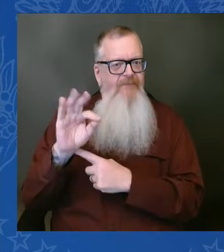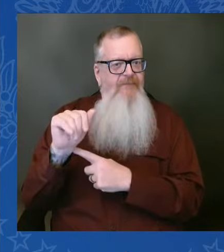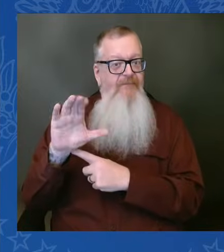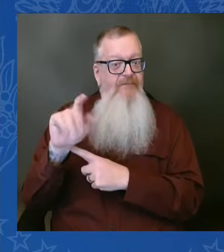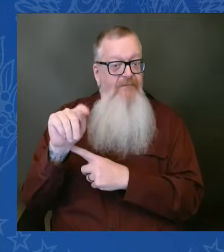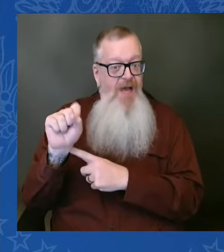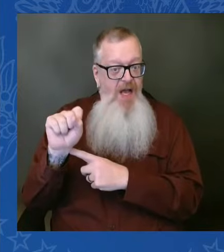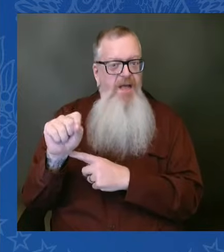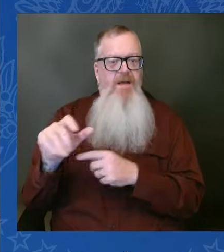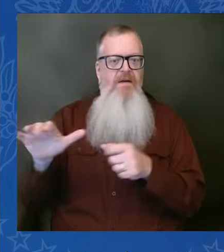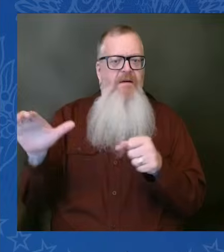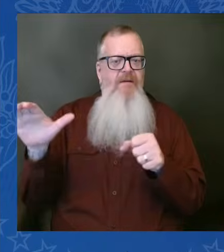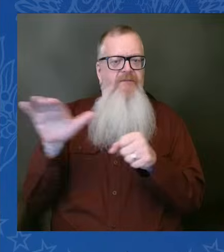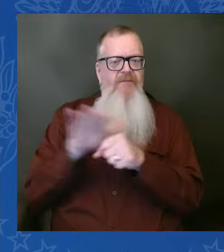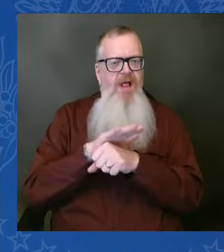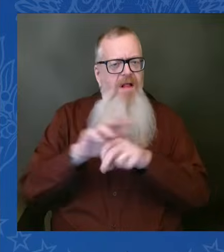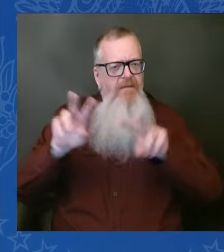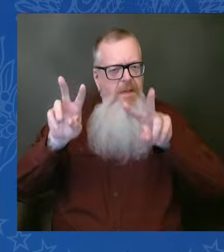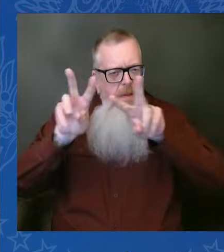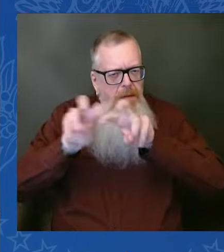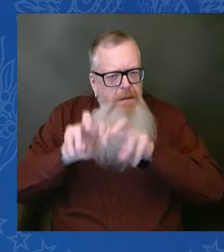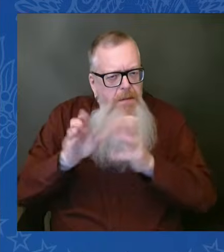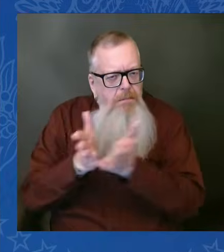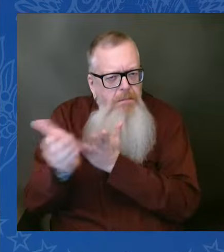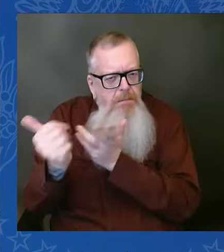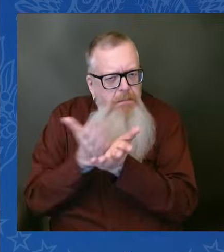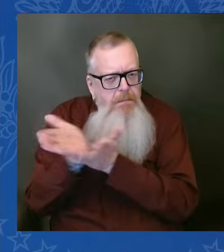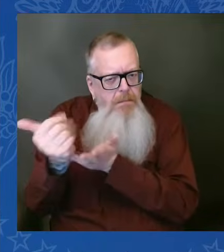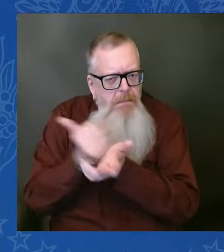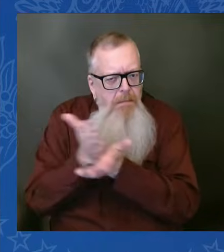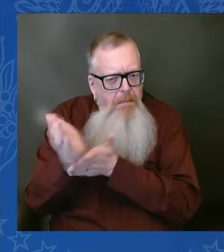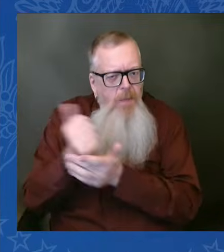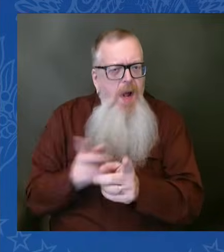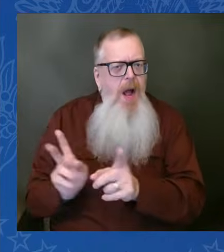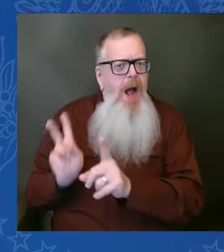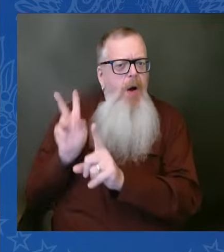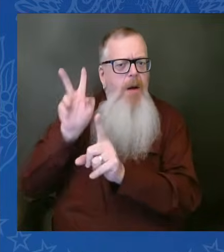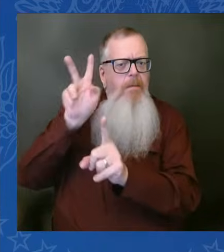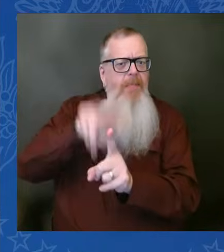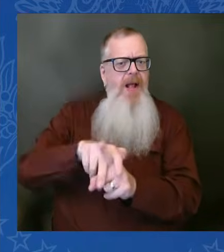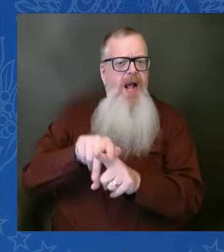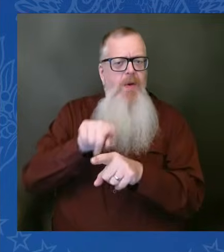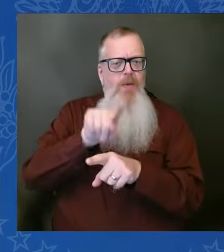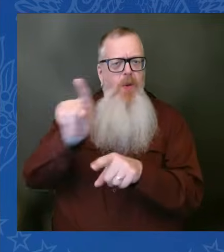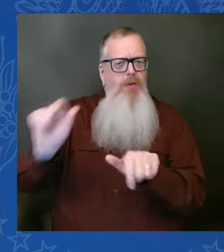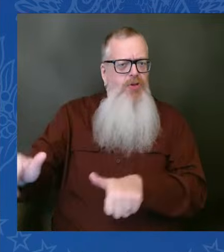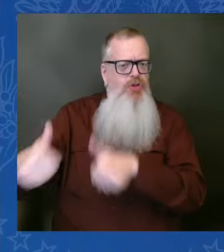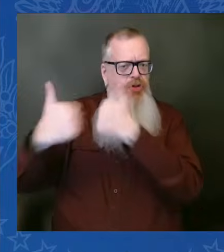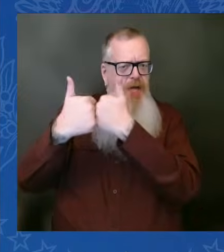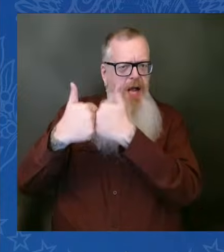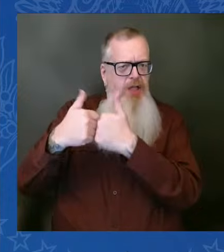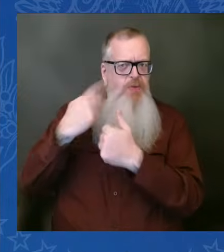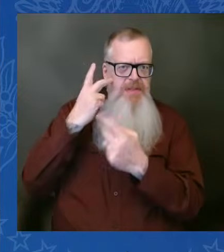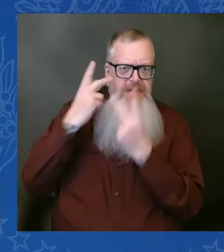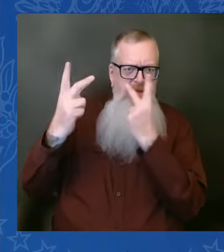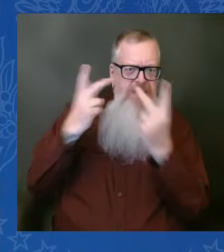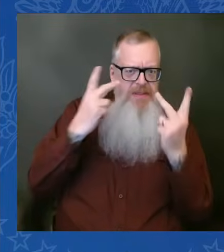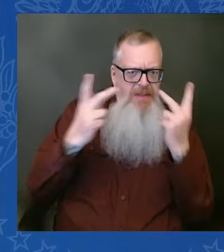and thoughtfully applied the world's most complex challenges. Today, we'll hear from a leader who exemplifies the Brookings mission.